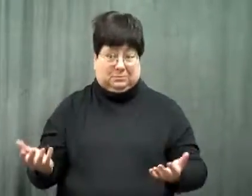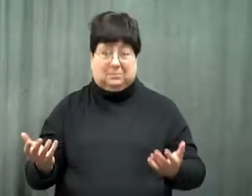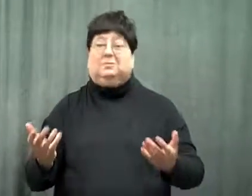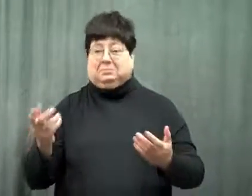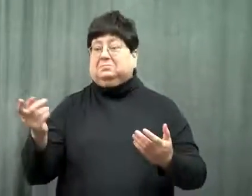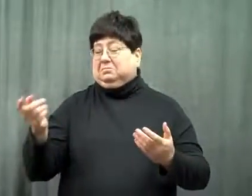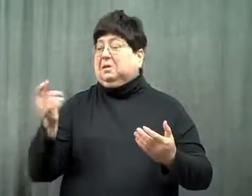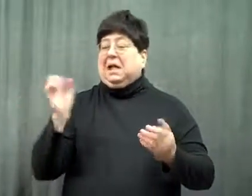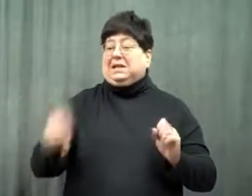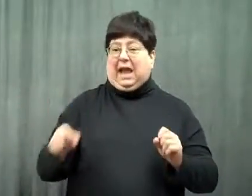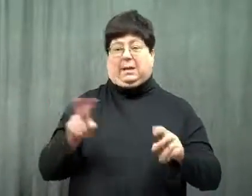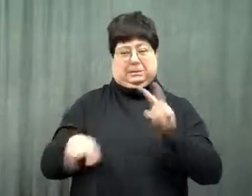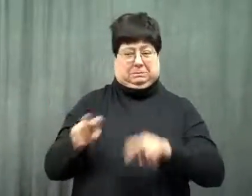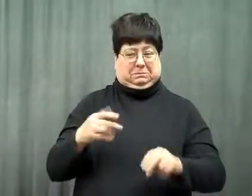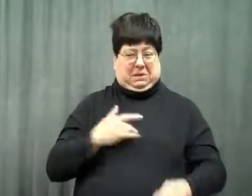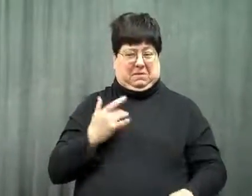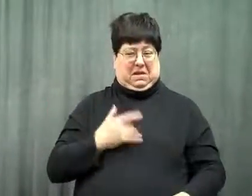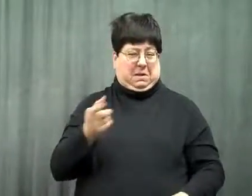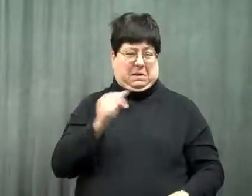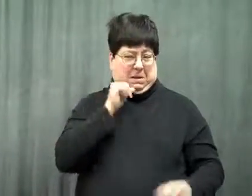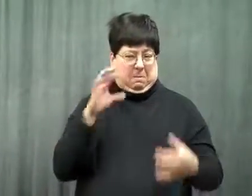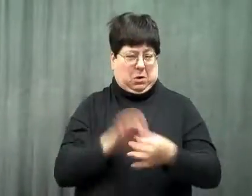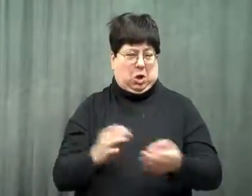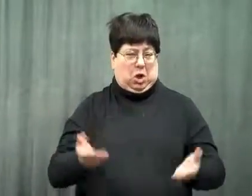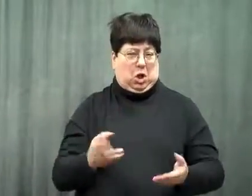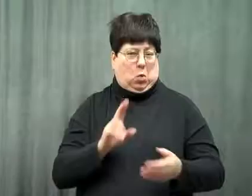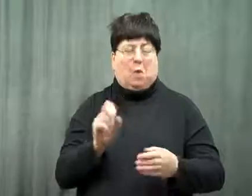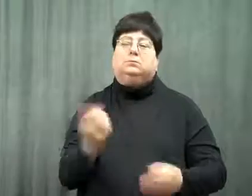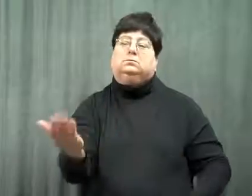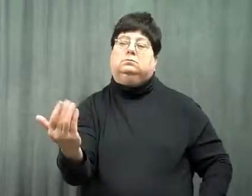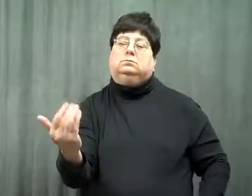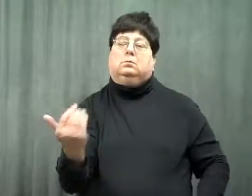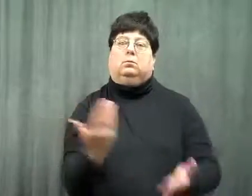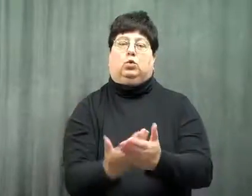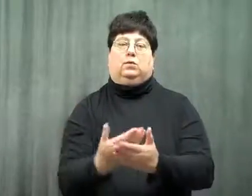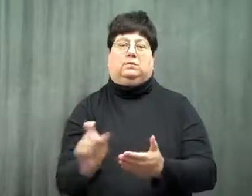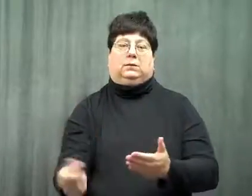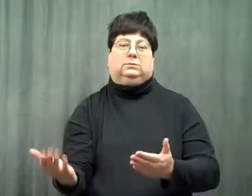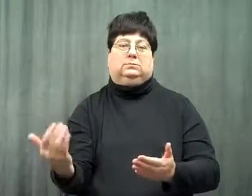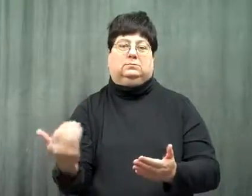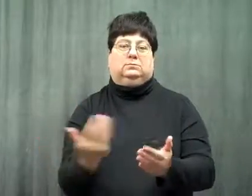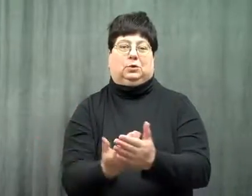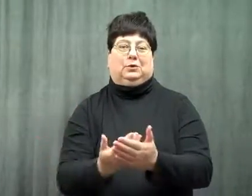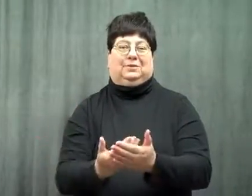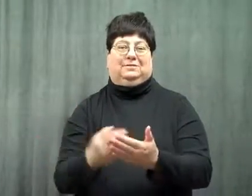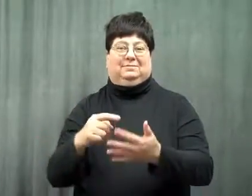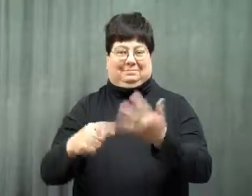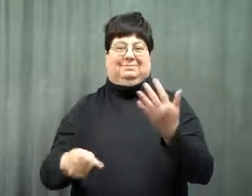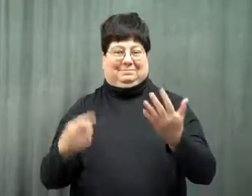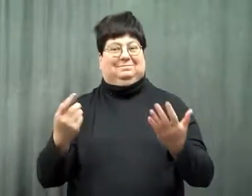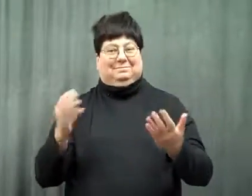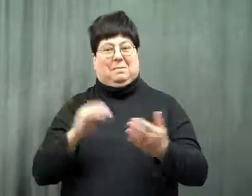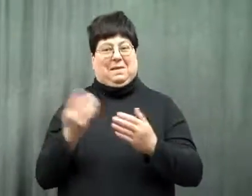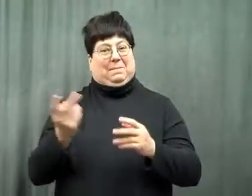If the police have a suspect that someone is illegal, they can demand to see papers to prove they are here legally.